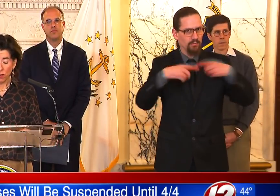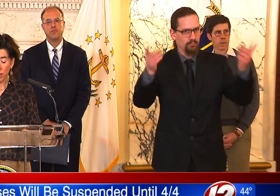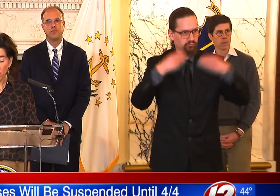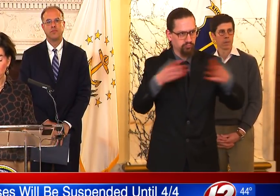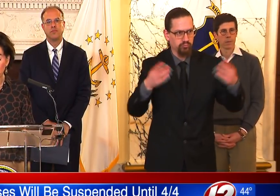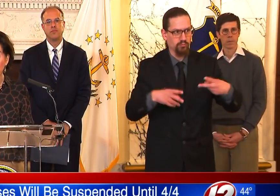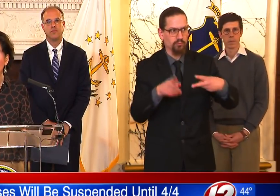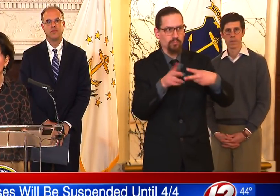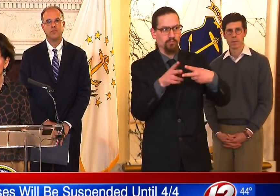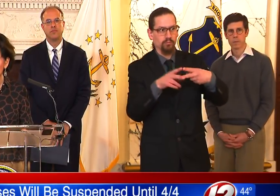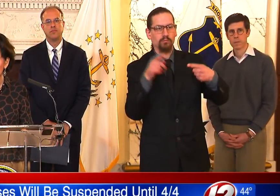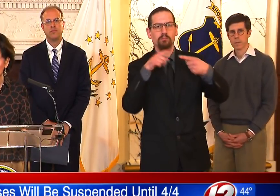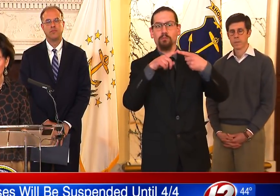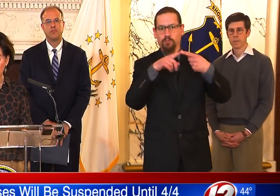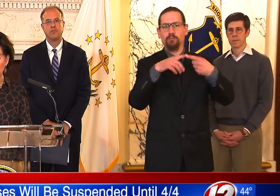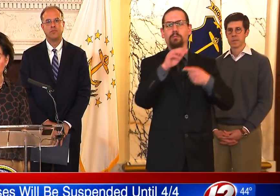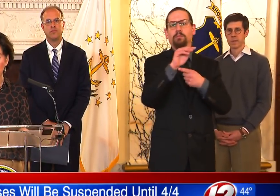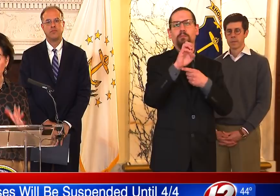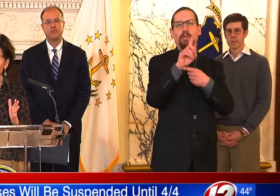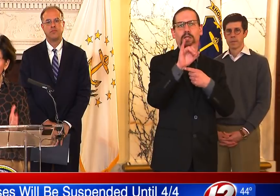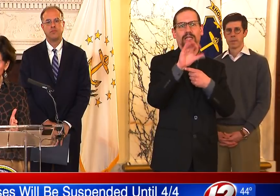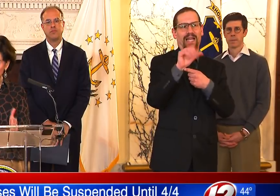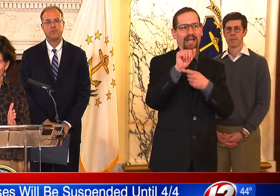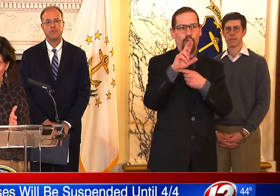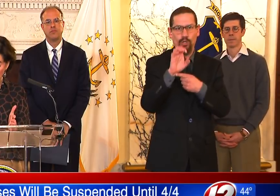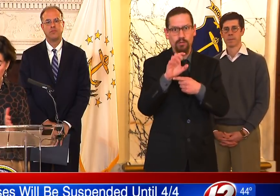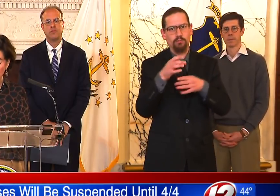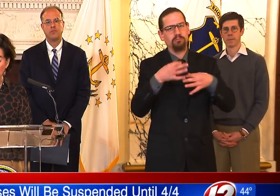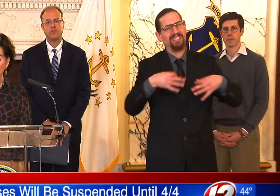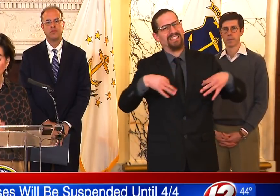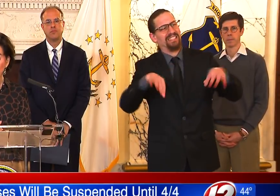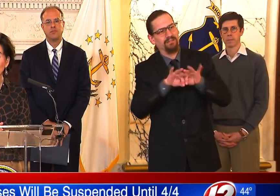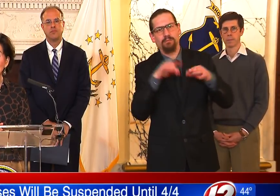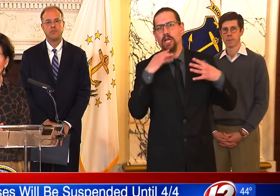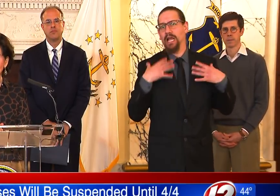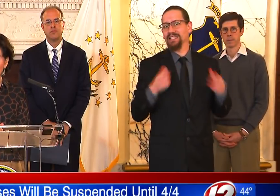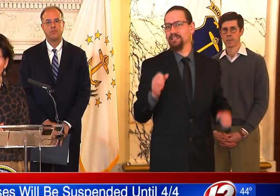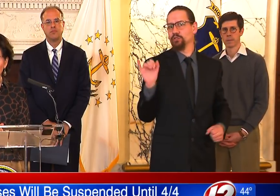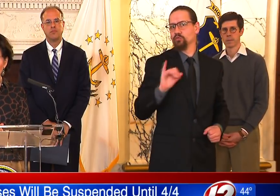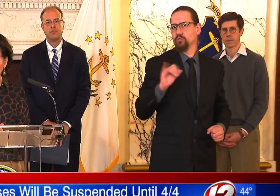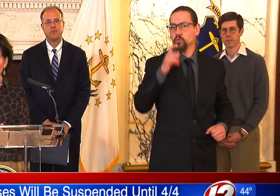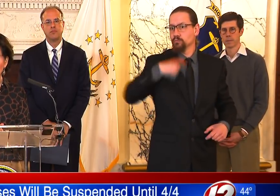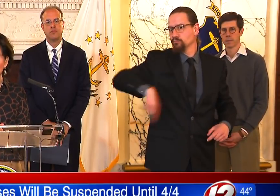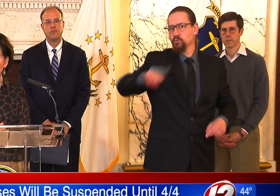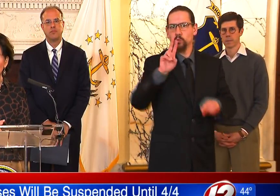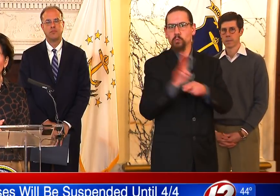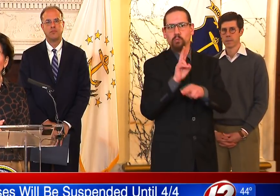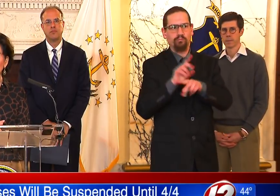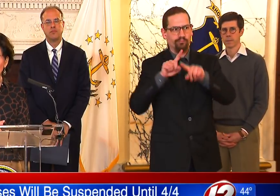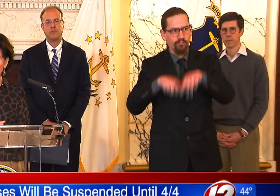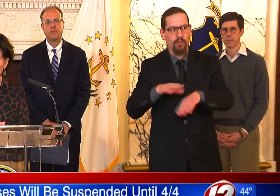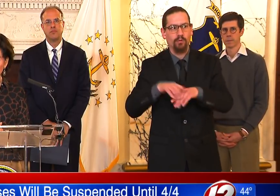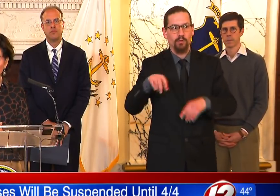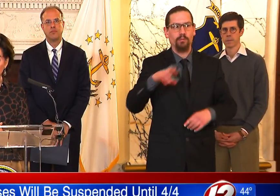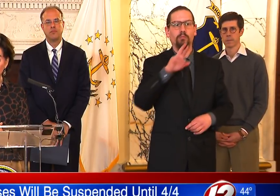TWO MORE ANNOUNCEMENTS. MEDICAID. IT IS MORE IMPORTANT NOW THAT RHODE ISLANDERS HAVE ACCESS TO